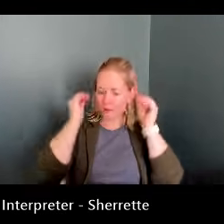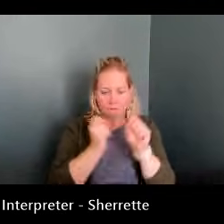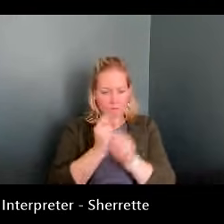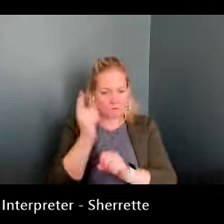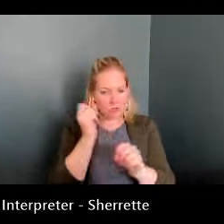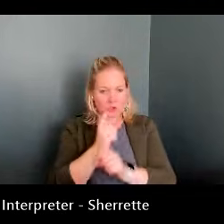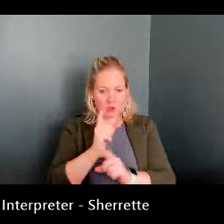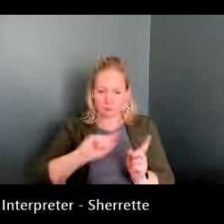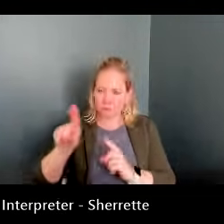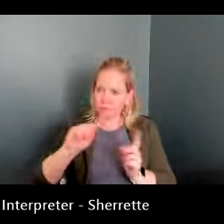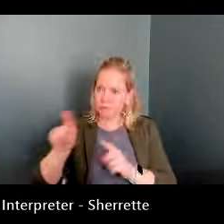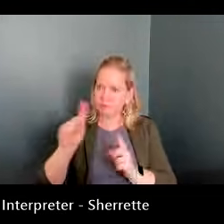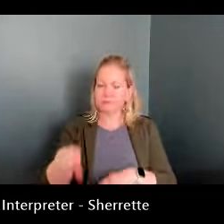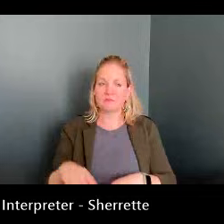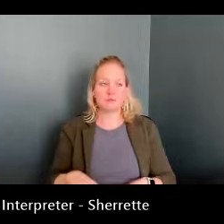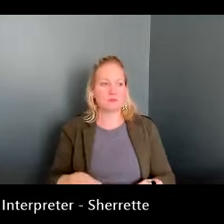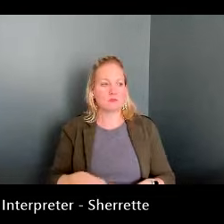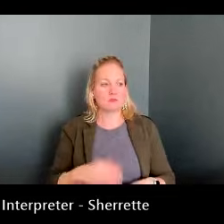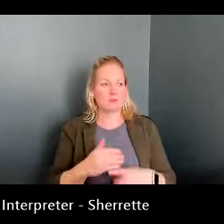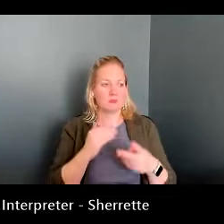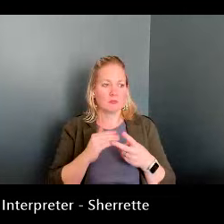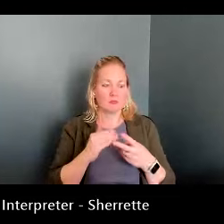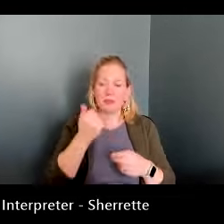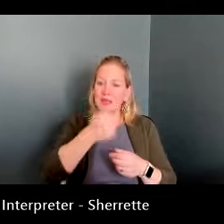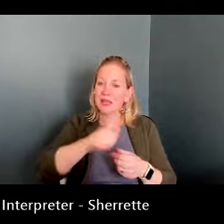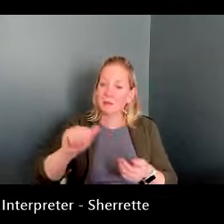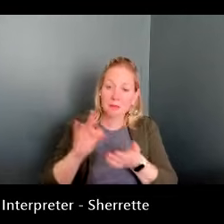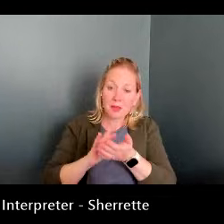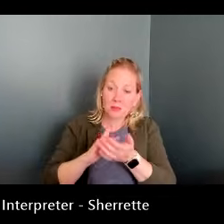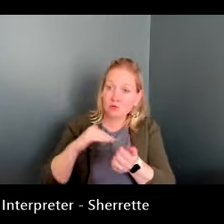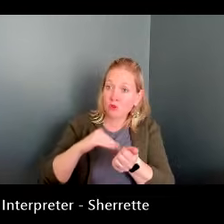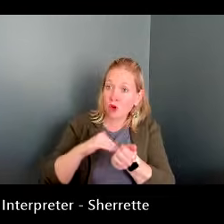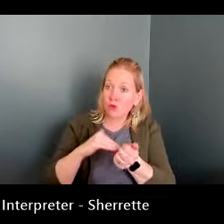Any medications that they suggest, which, you know, when you first start out -- for those